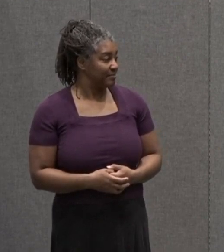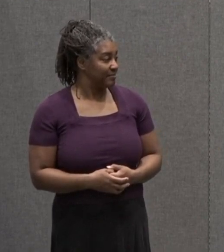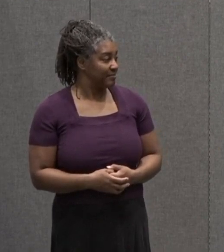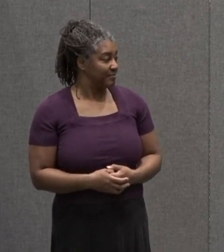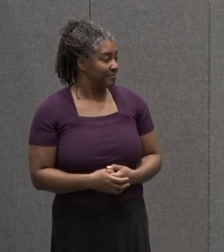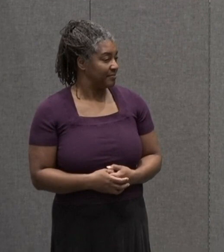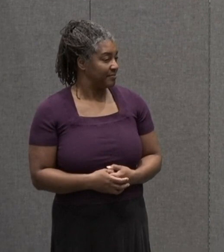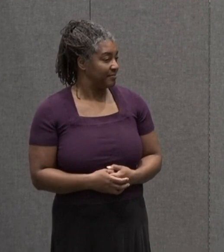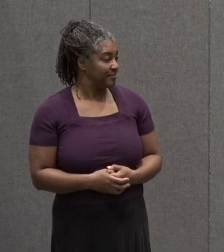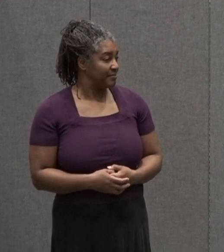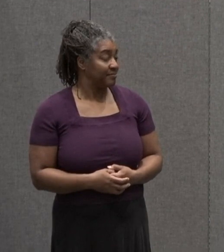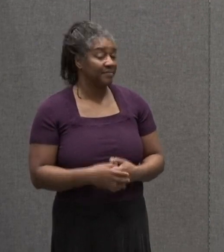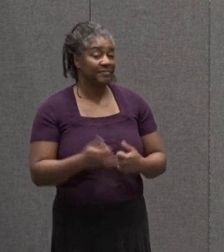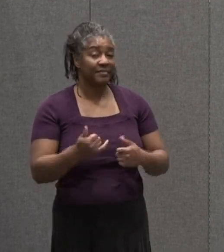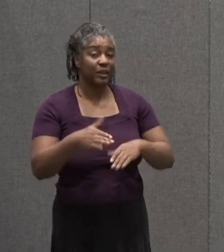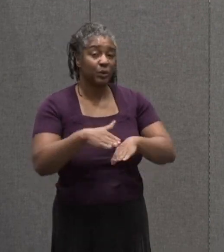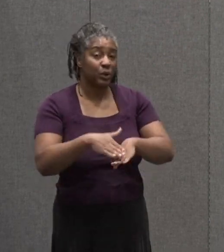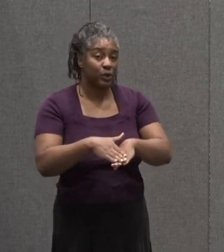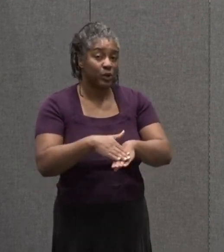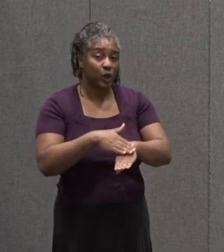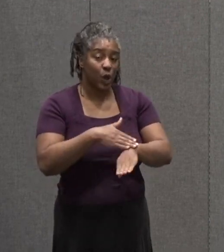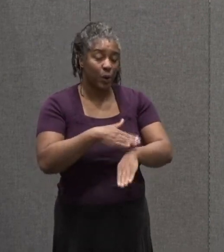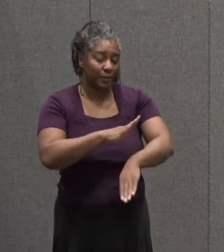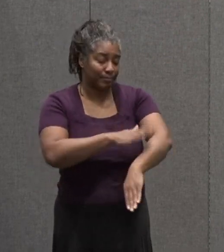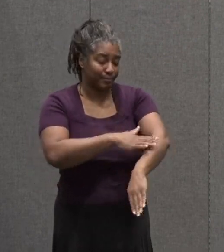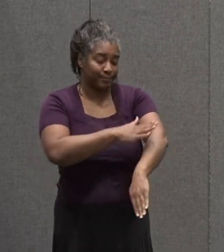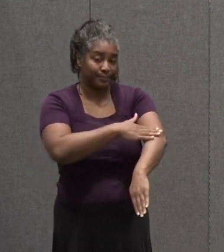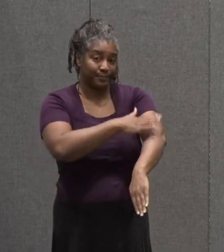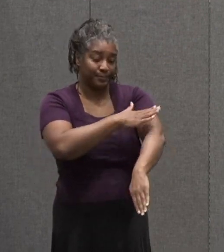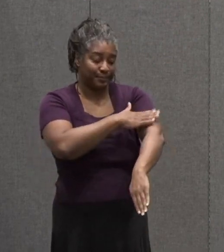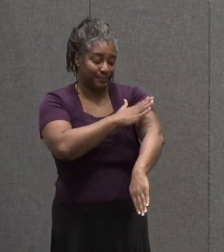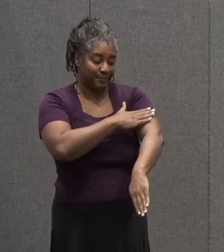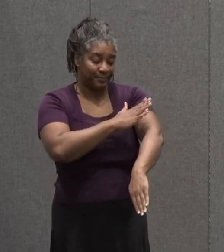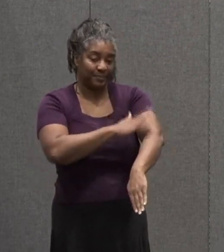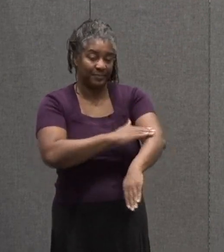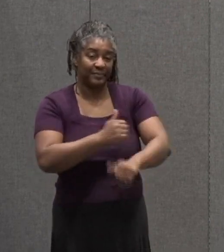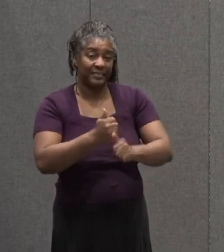Every little cell in my body is happy